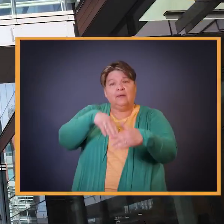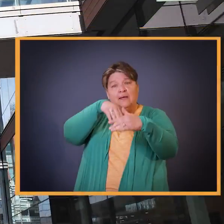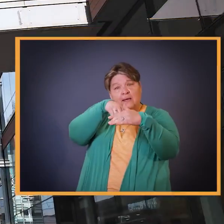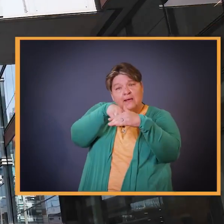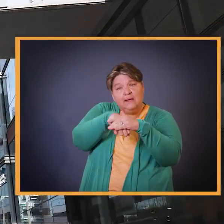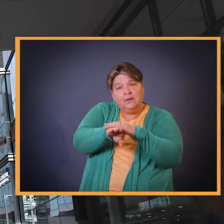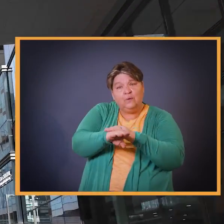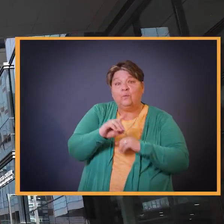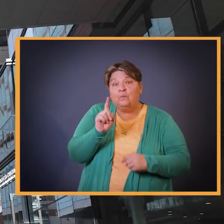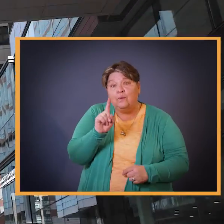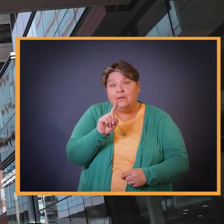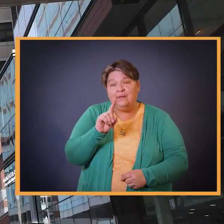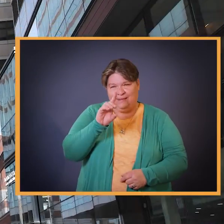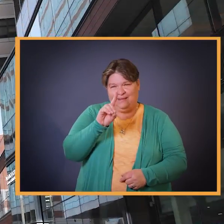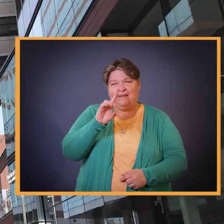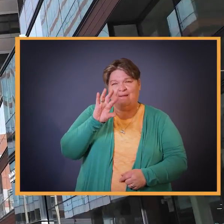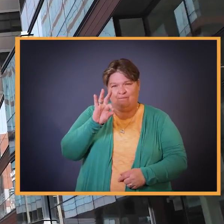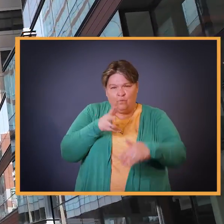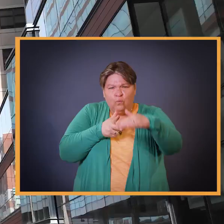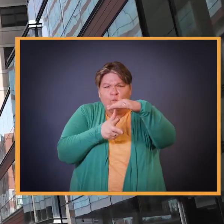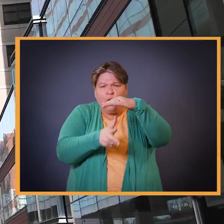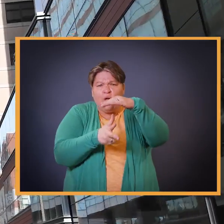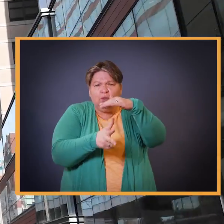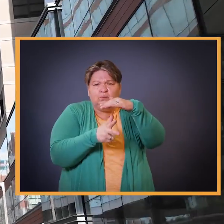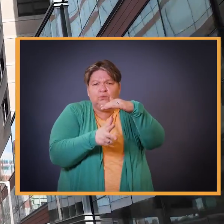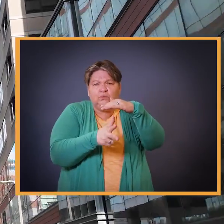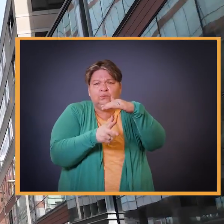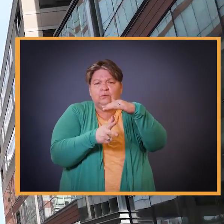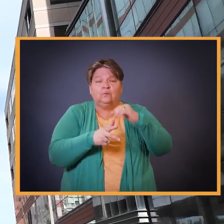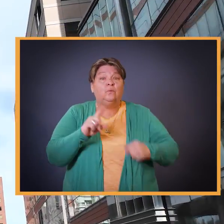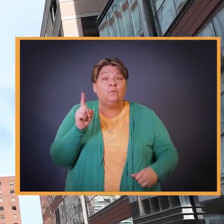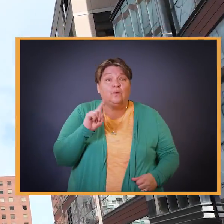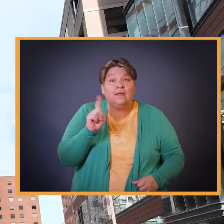you will enter through the Dana-Farber parking garage on Jimmy Fund Way.